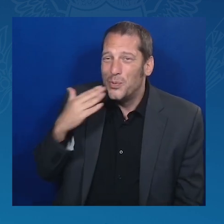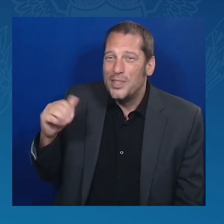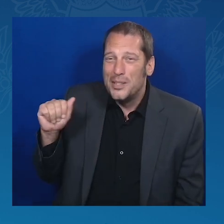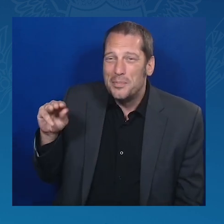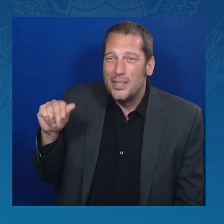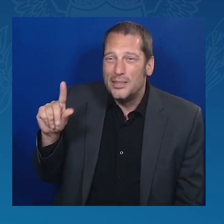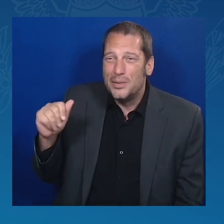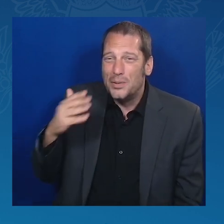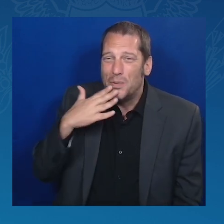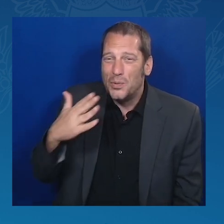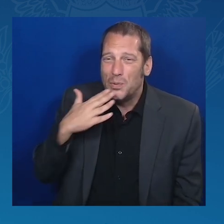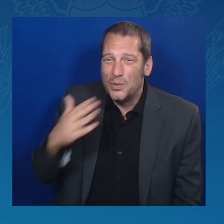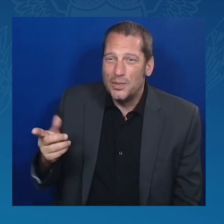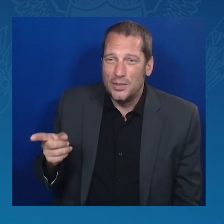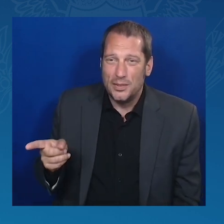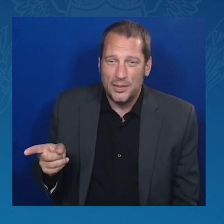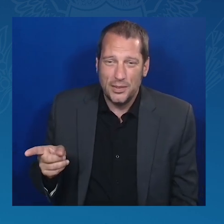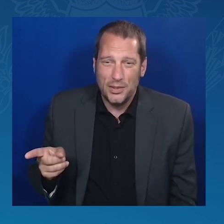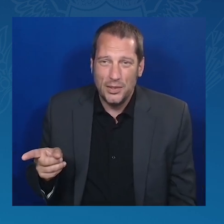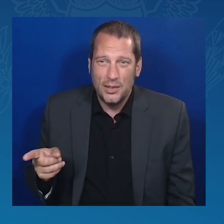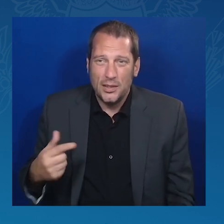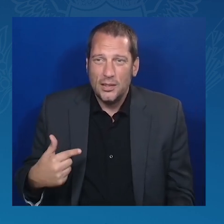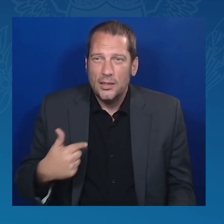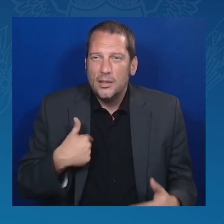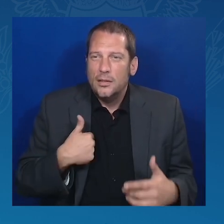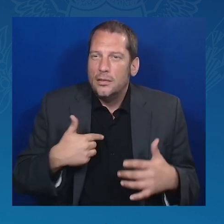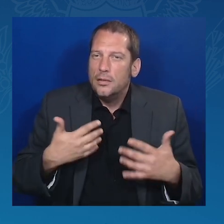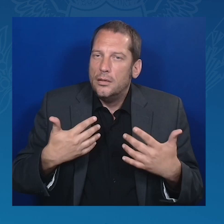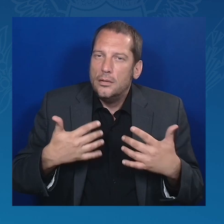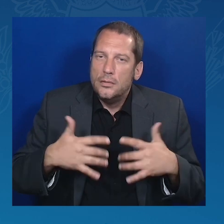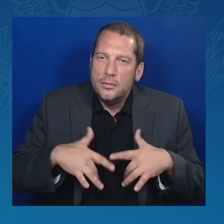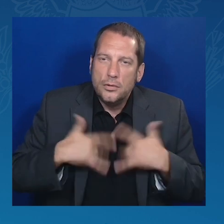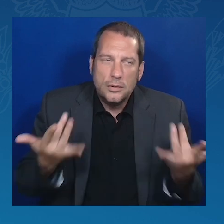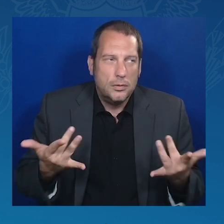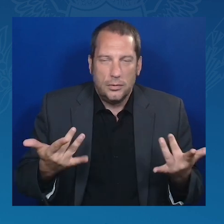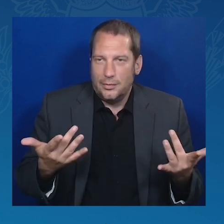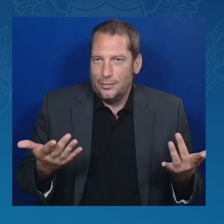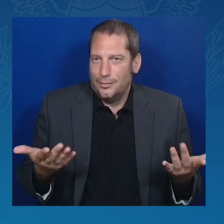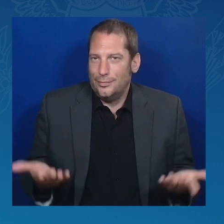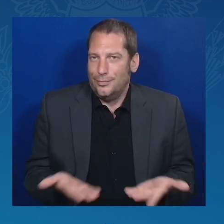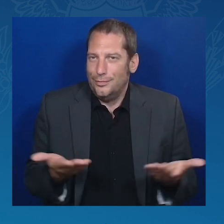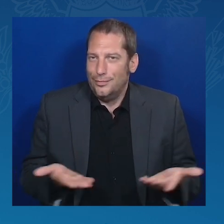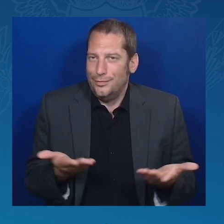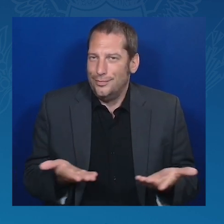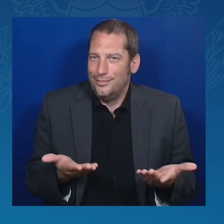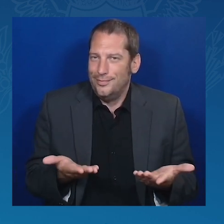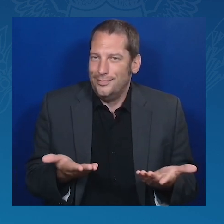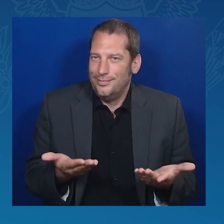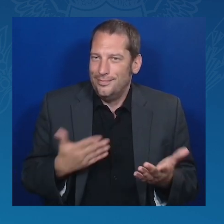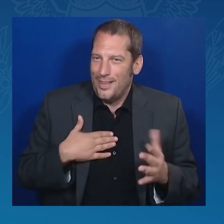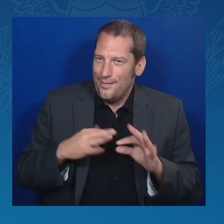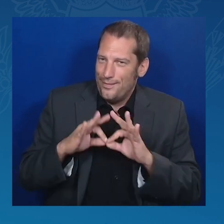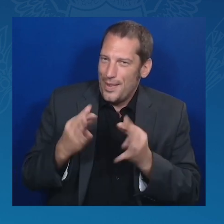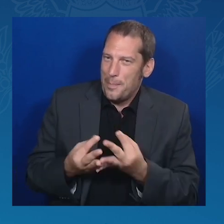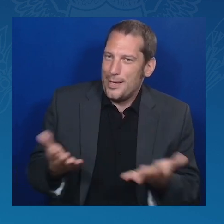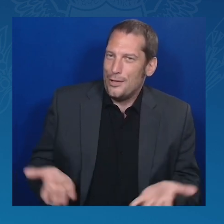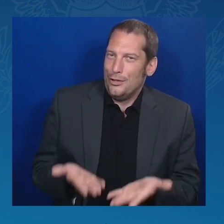I'm also thrilled to have my family here with me today. Luna, Miles, Este, Ren. Happy birthday, Ren.